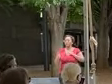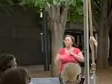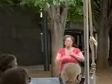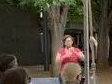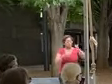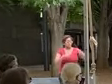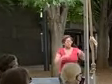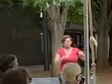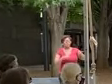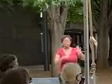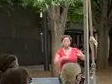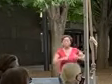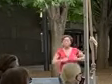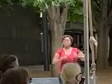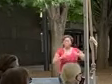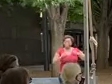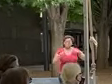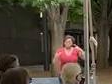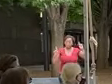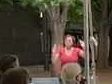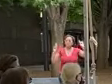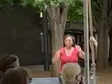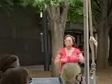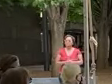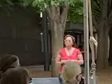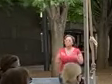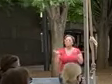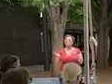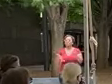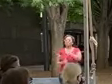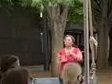Distinguished guests, Senator Tammy Duckworth.